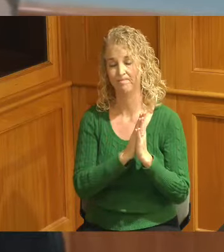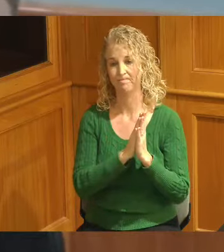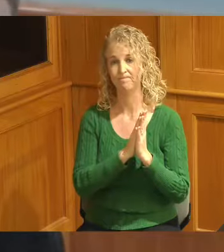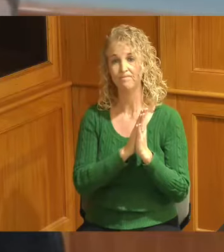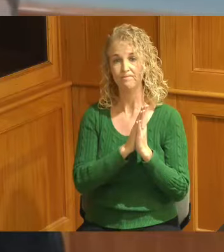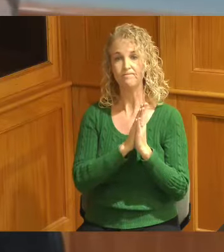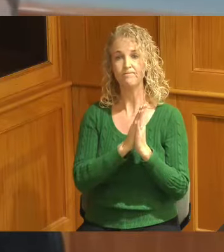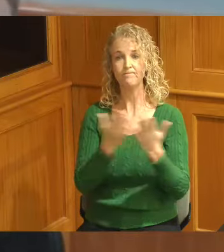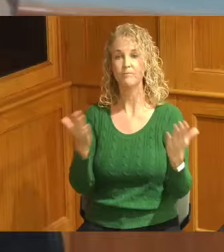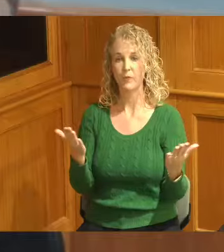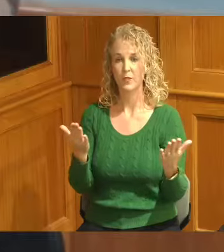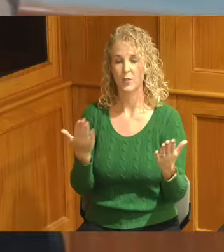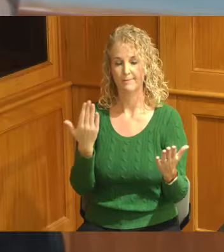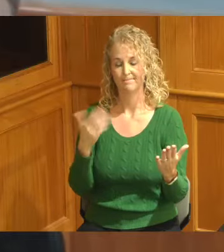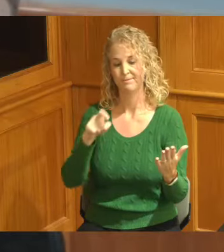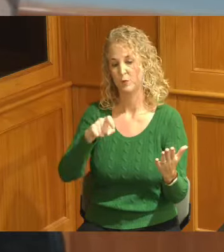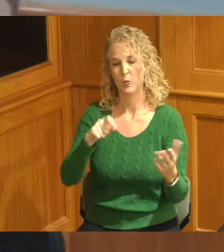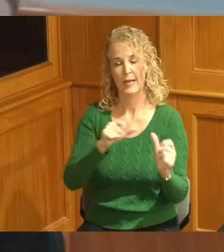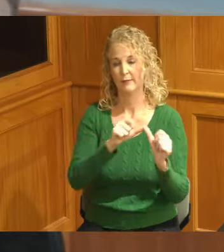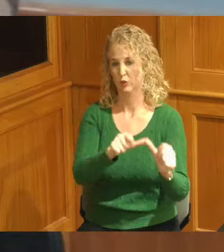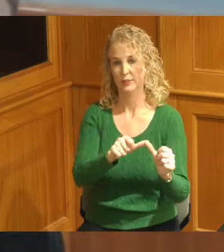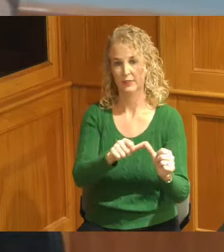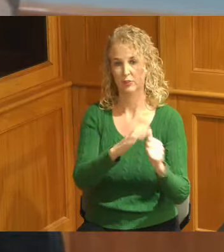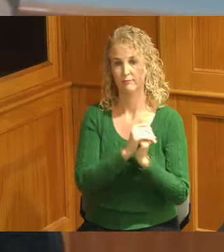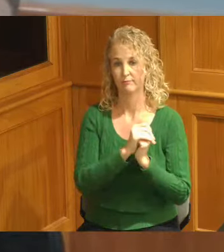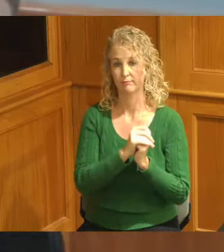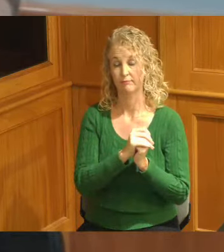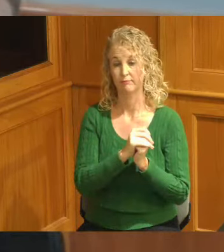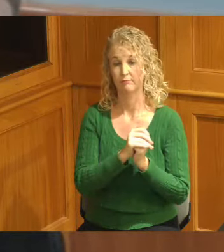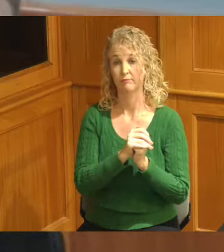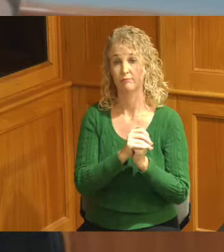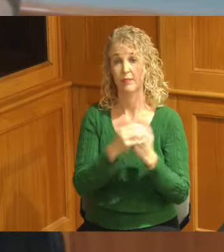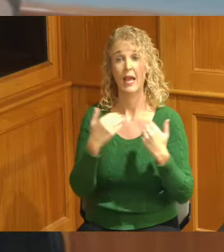funds and development funds. moving forward, we do have support letters from the city of Norwood